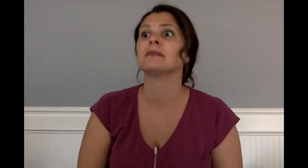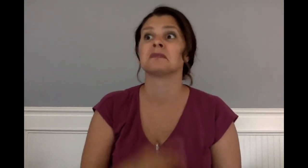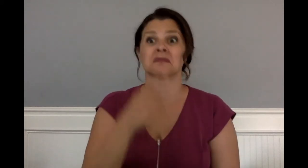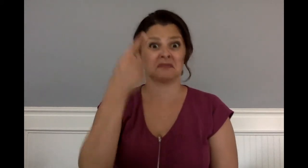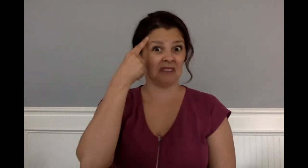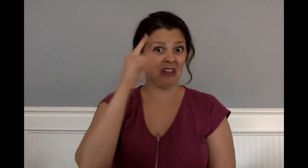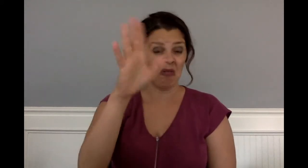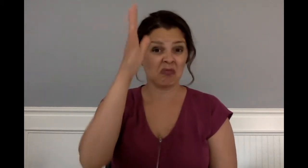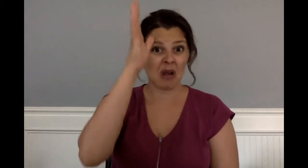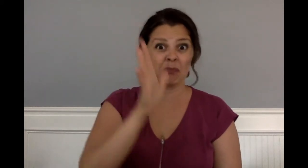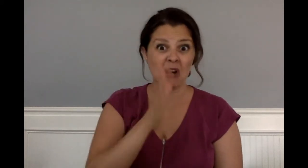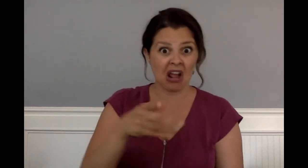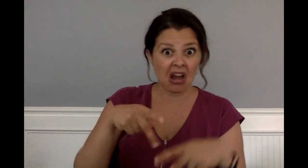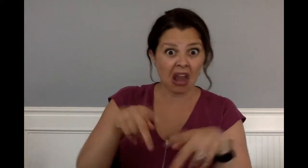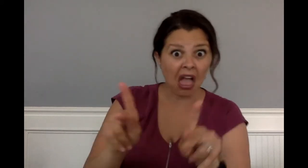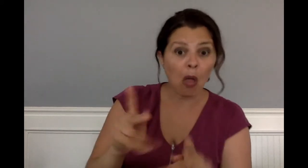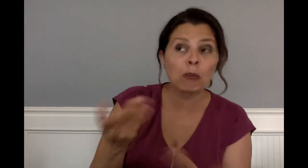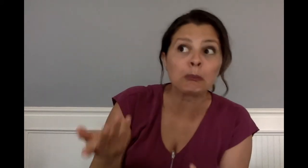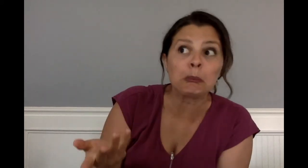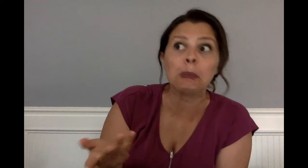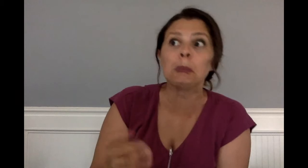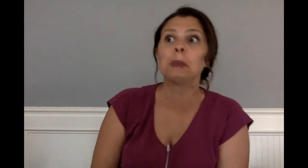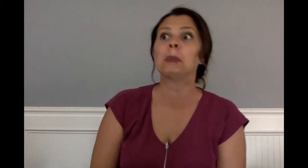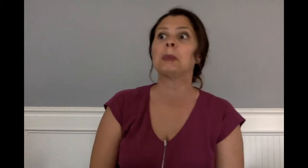Do you think your grandparents will let you?